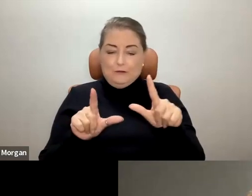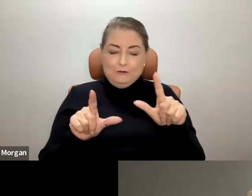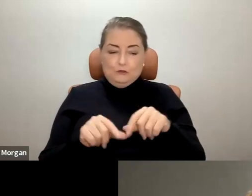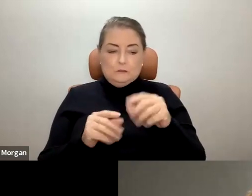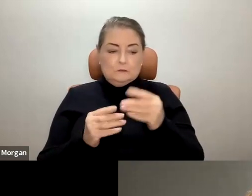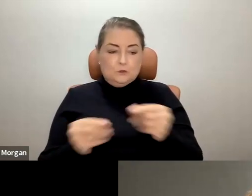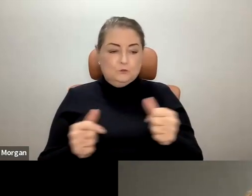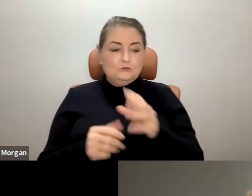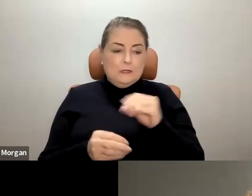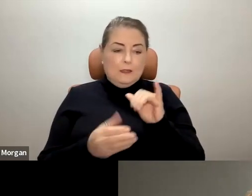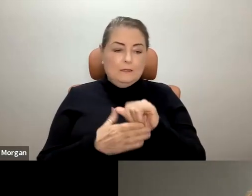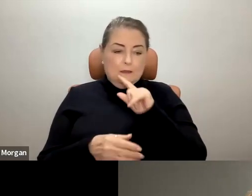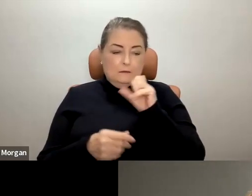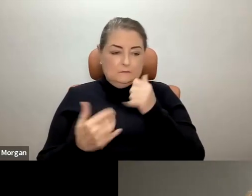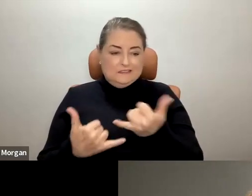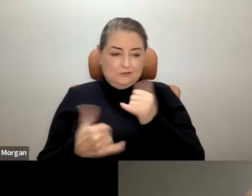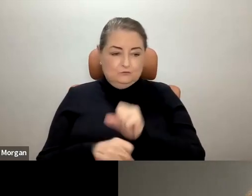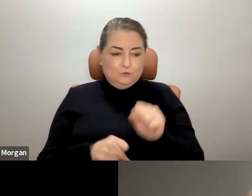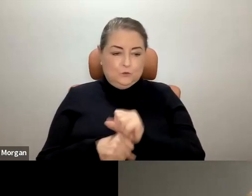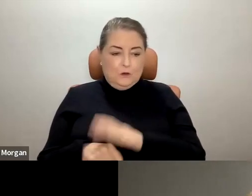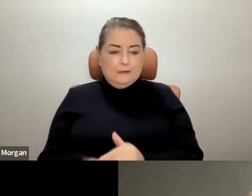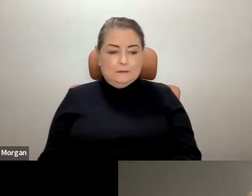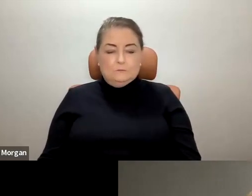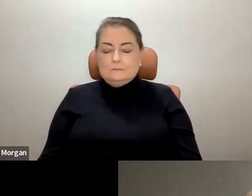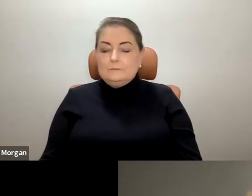they're currently working on that. But yeah, and then I think